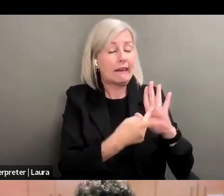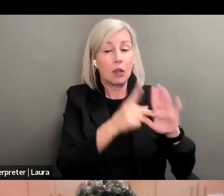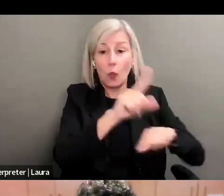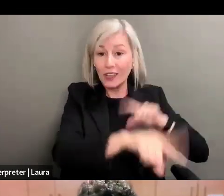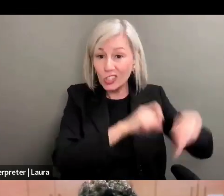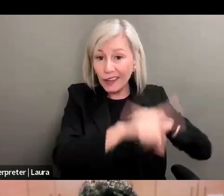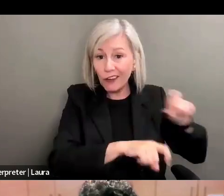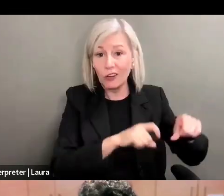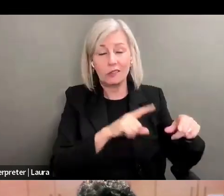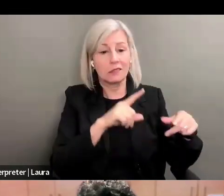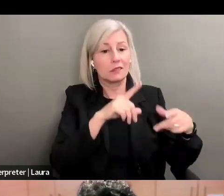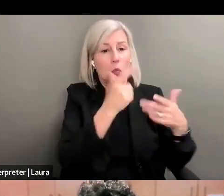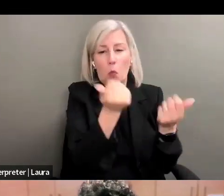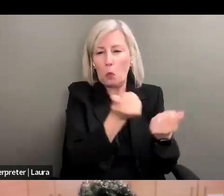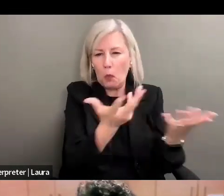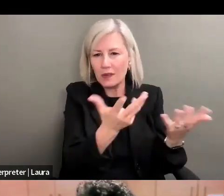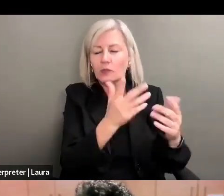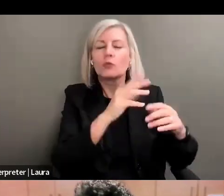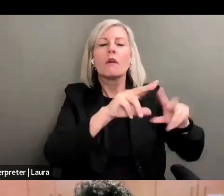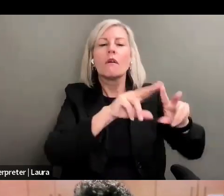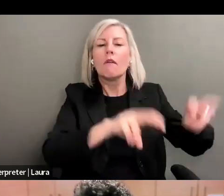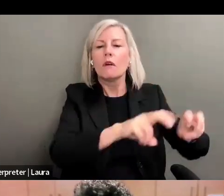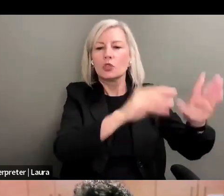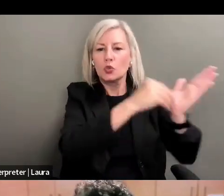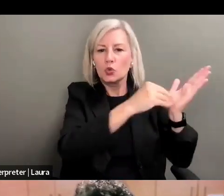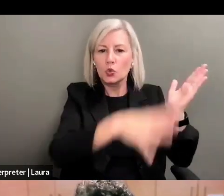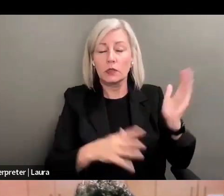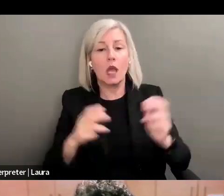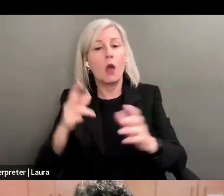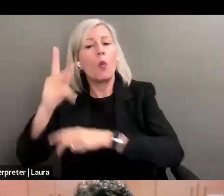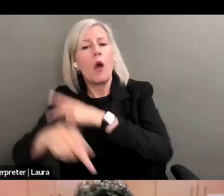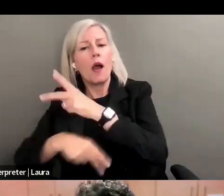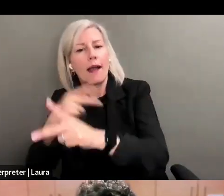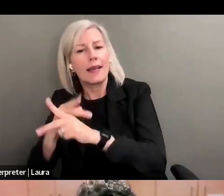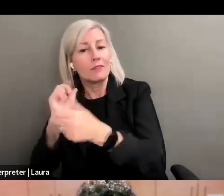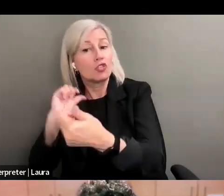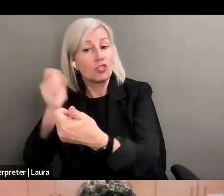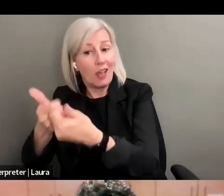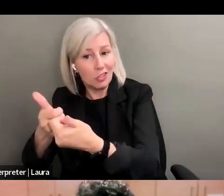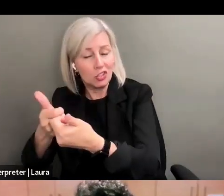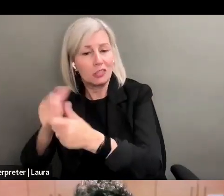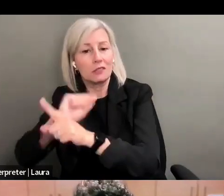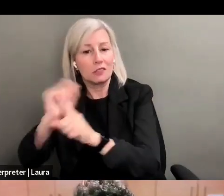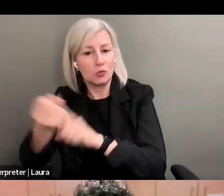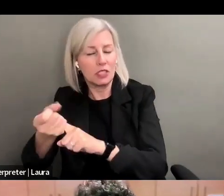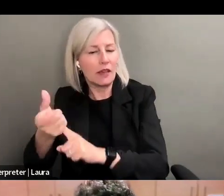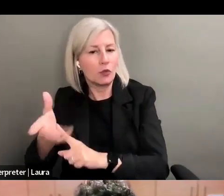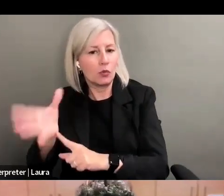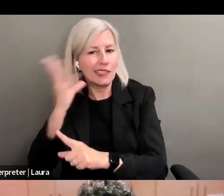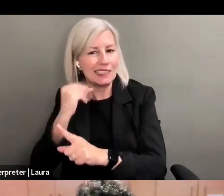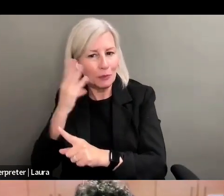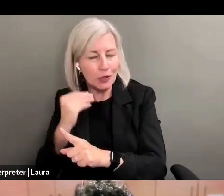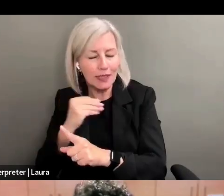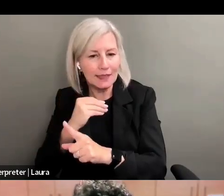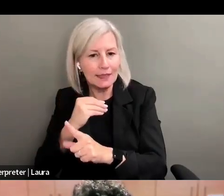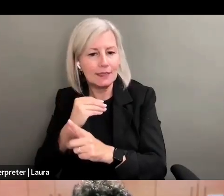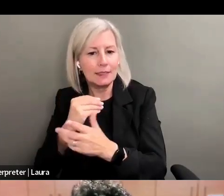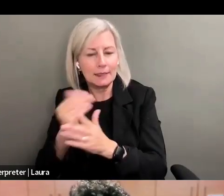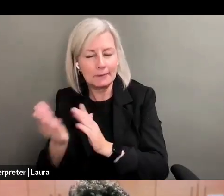students, and then what sort of challenging situations have you encountered and I'll do my best to answer questions.